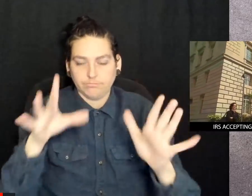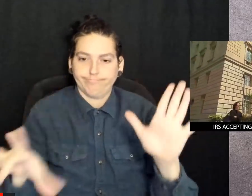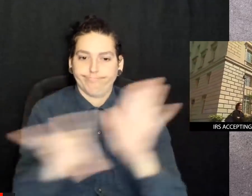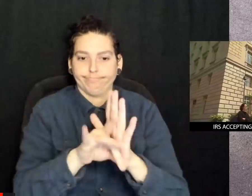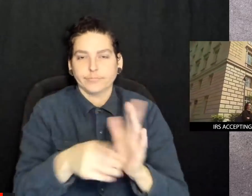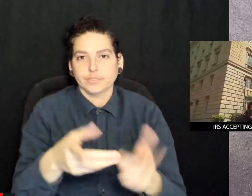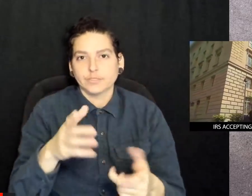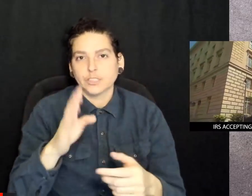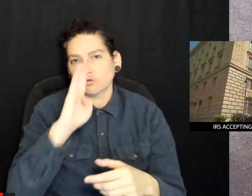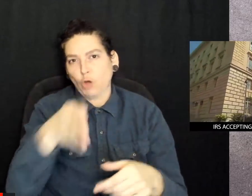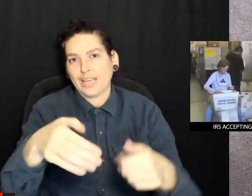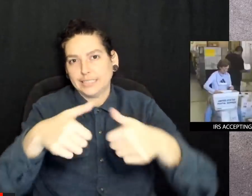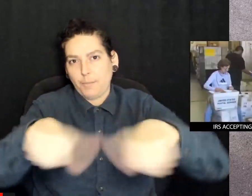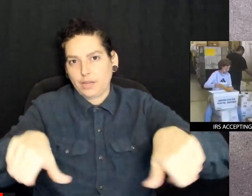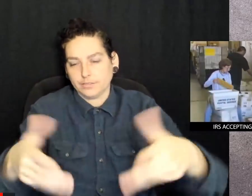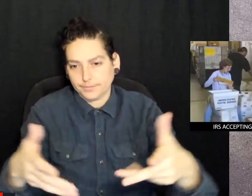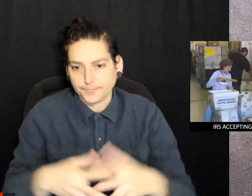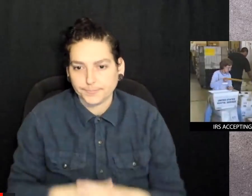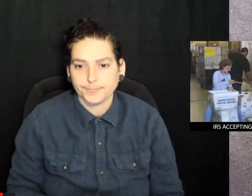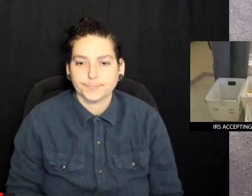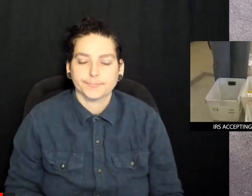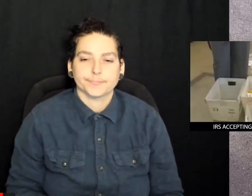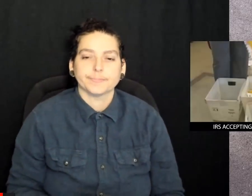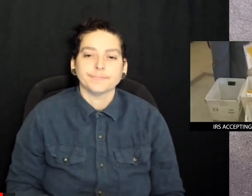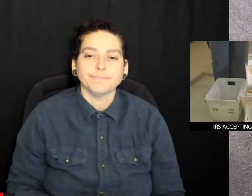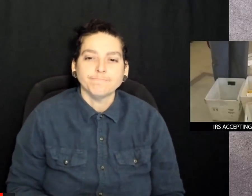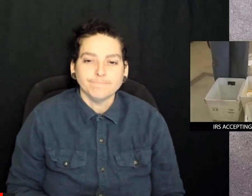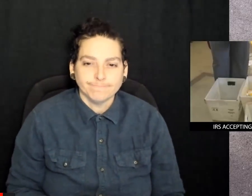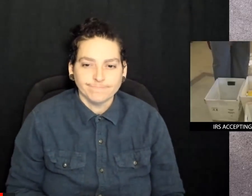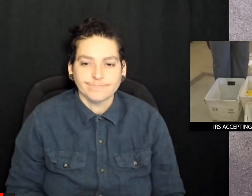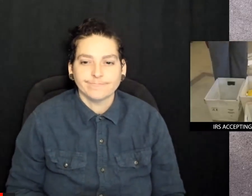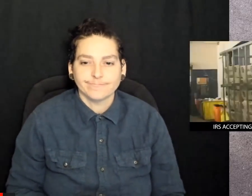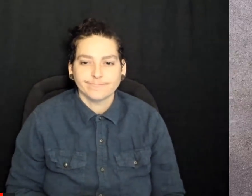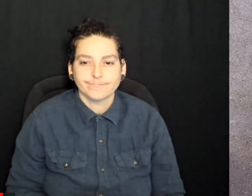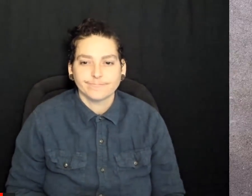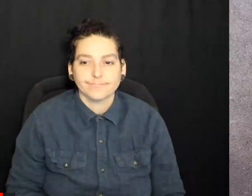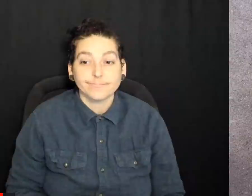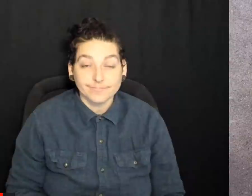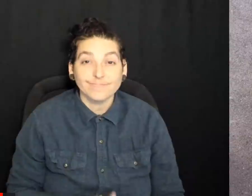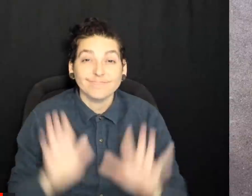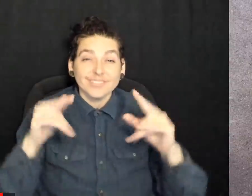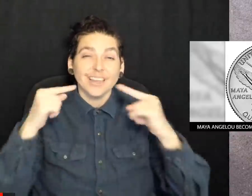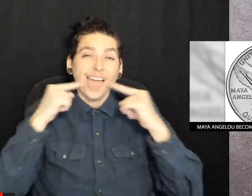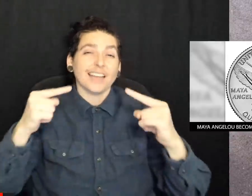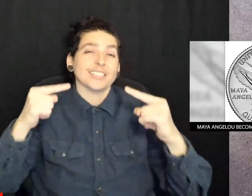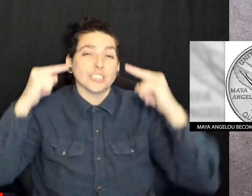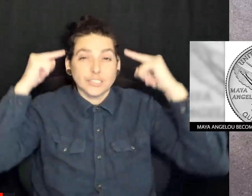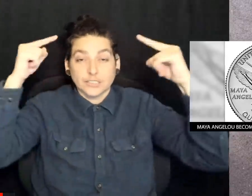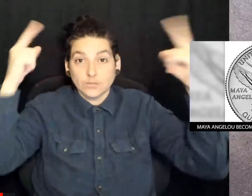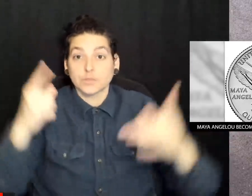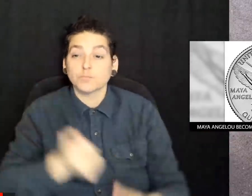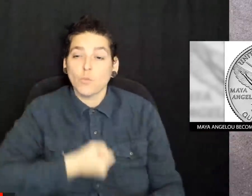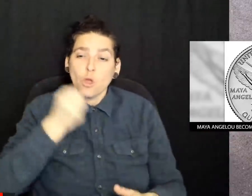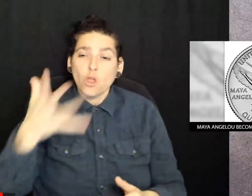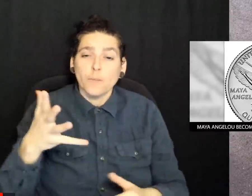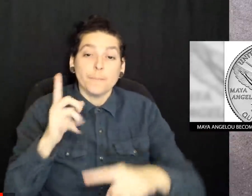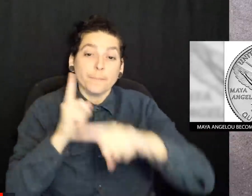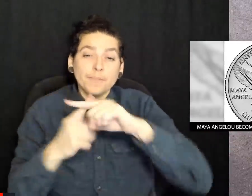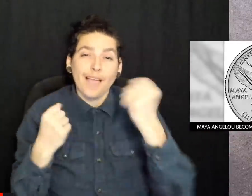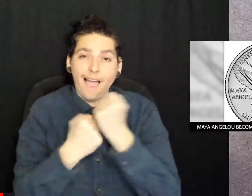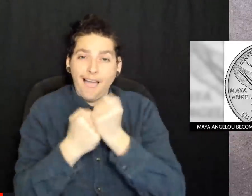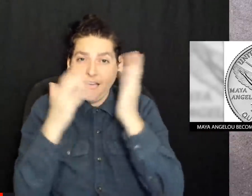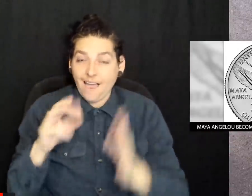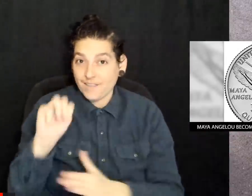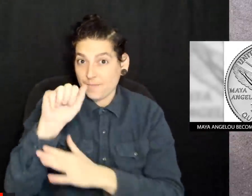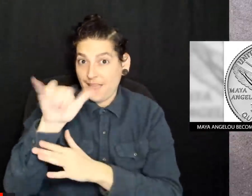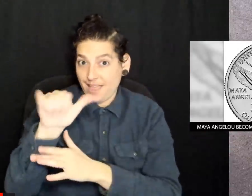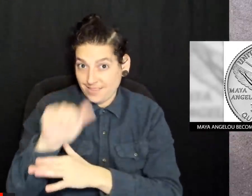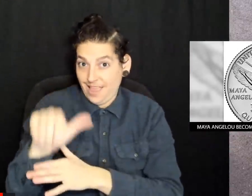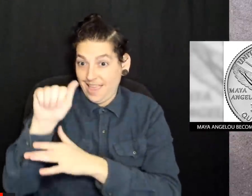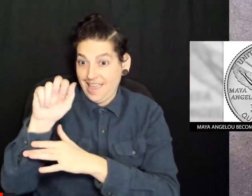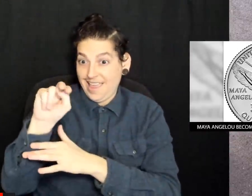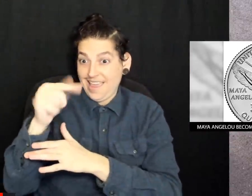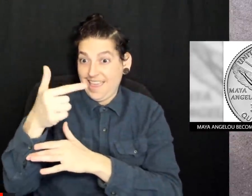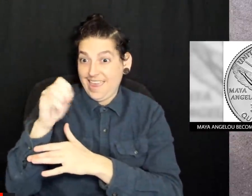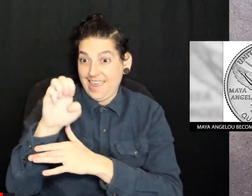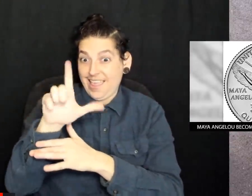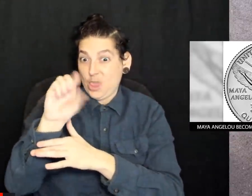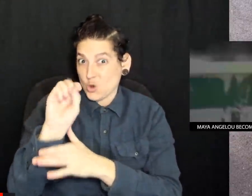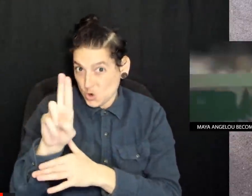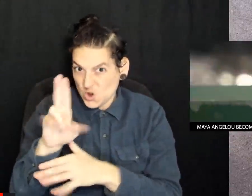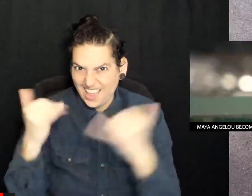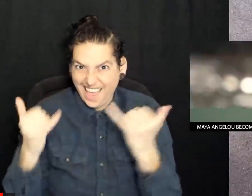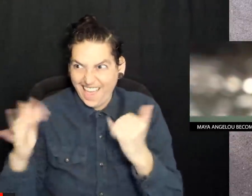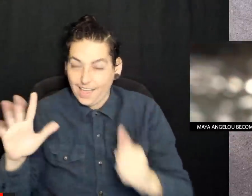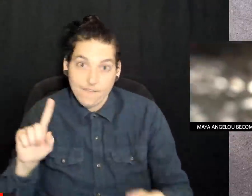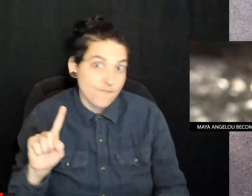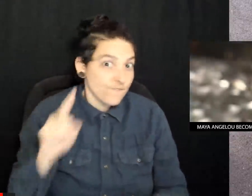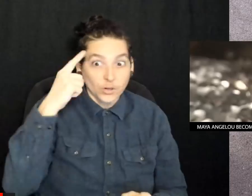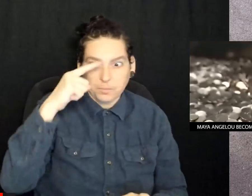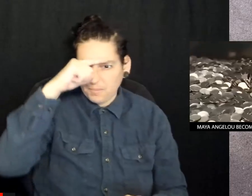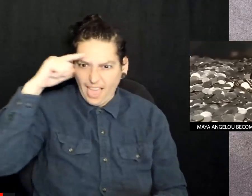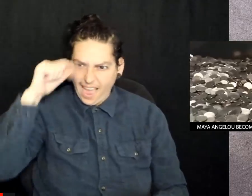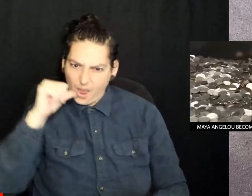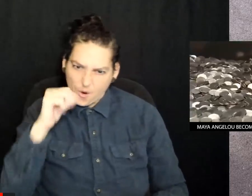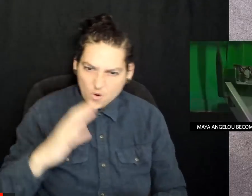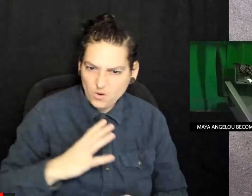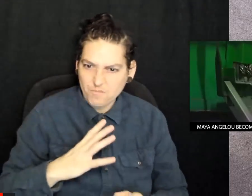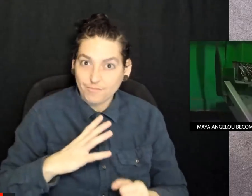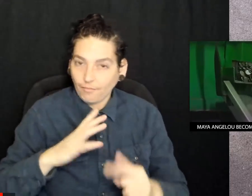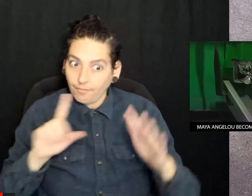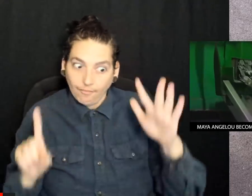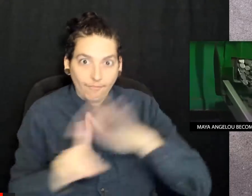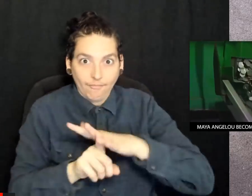days if you opt for direct deposit legendary poet and activist Maya Angelou is